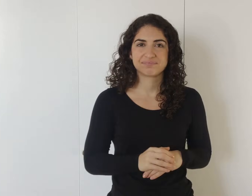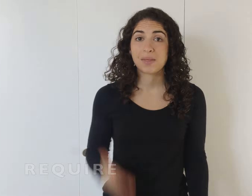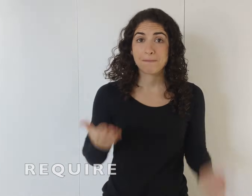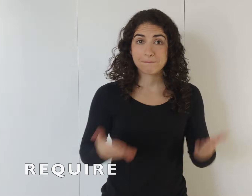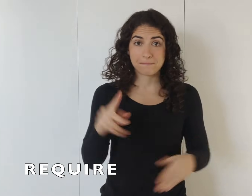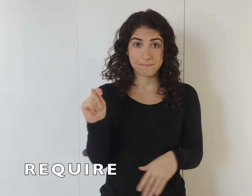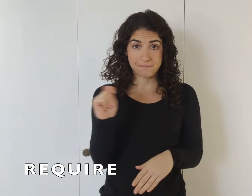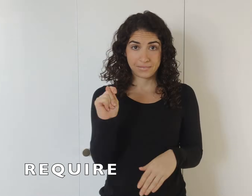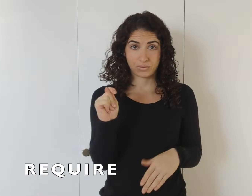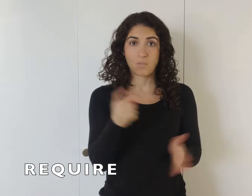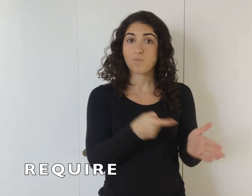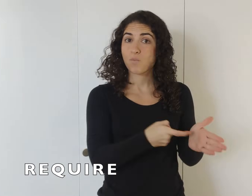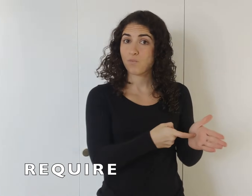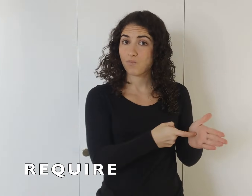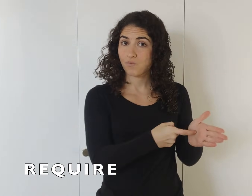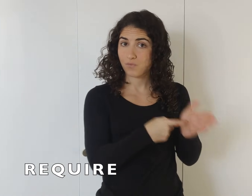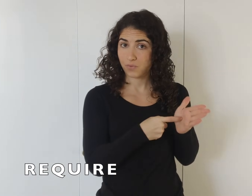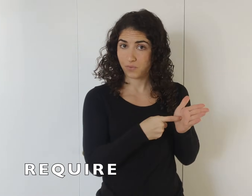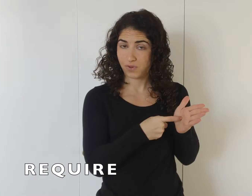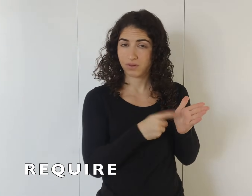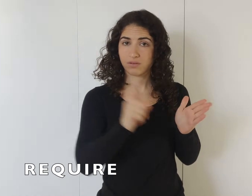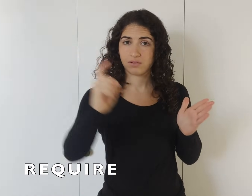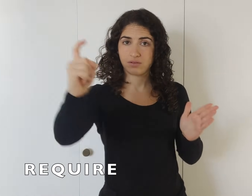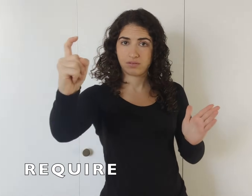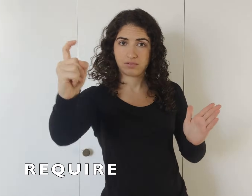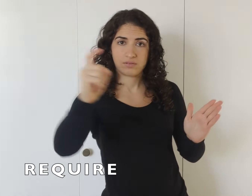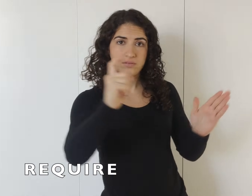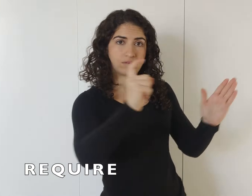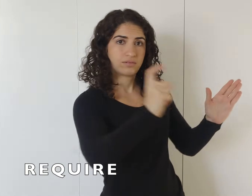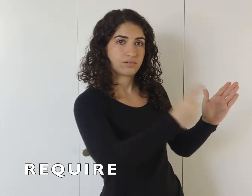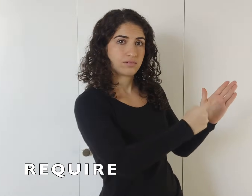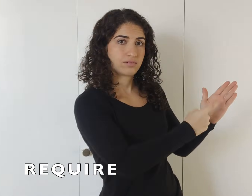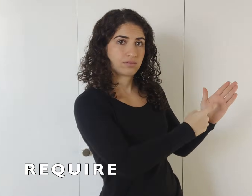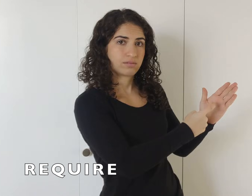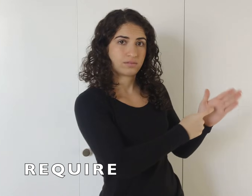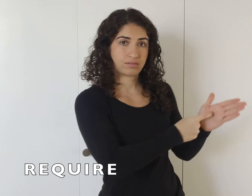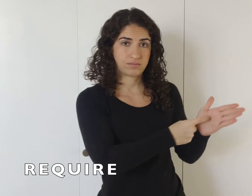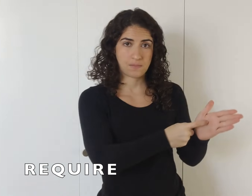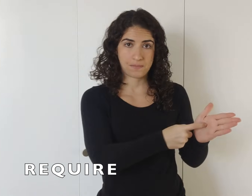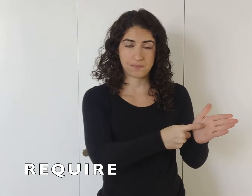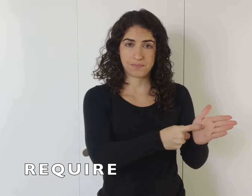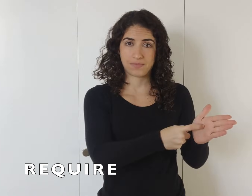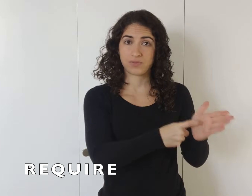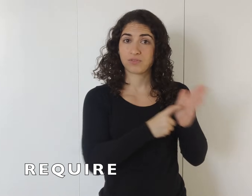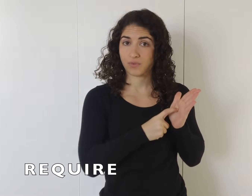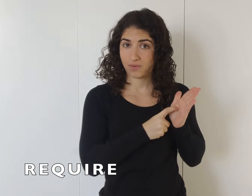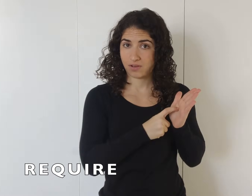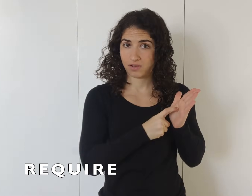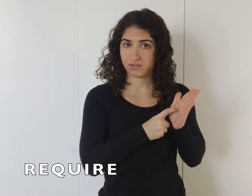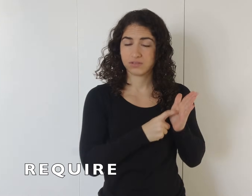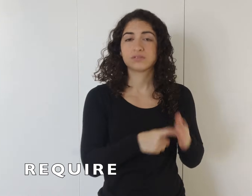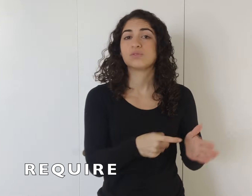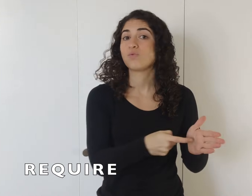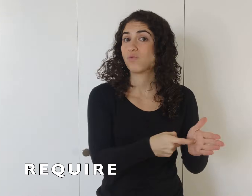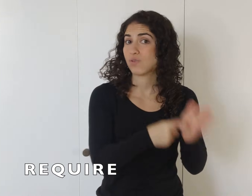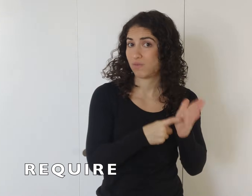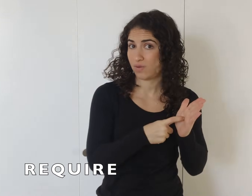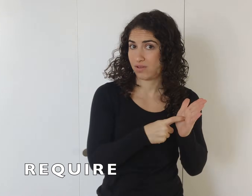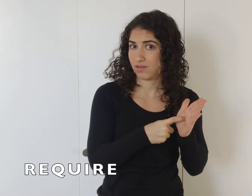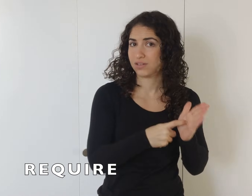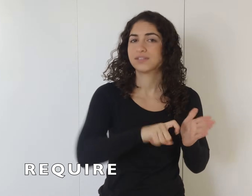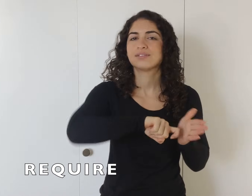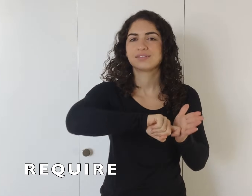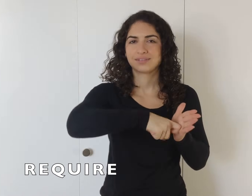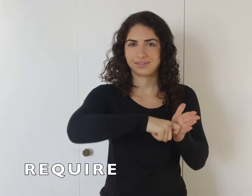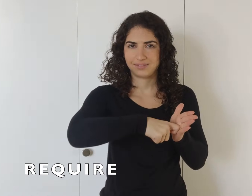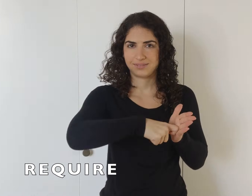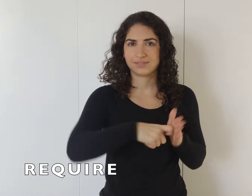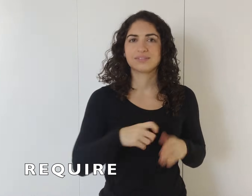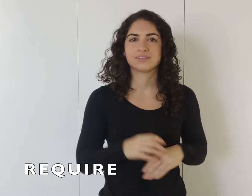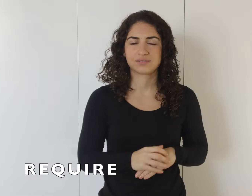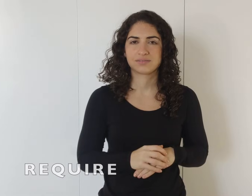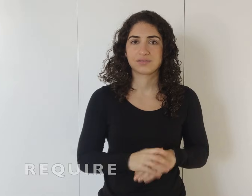Maybe the bathroom REQUIRES -- REQUIRE a KEY.